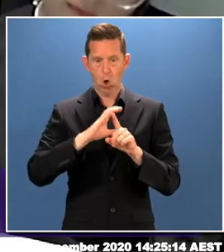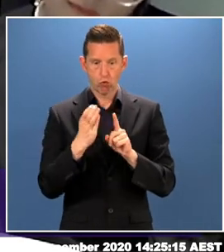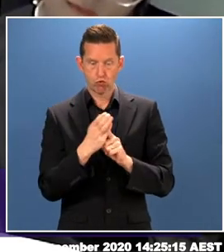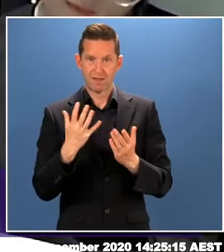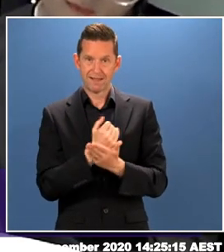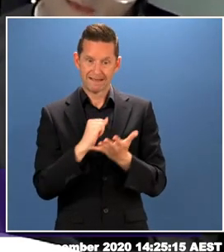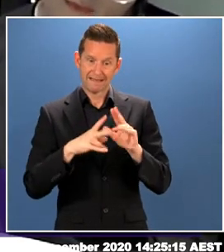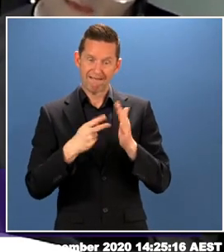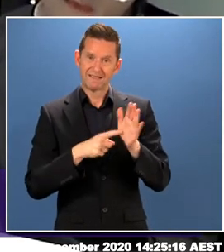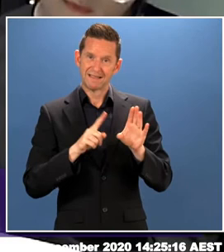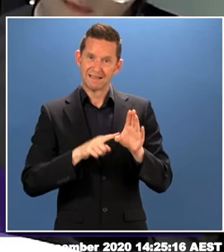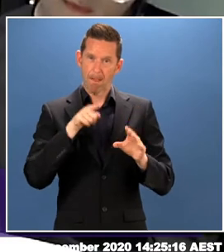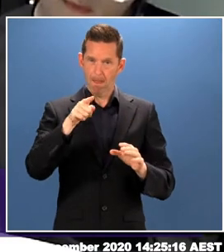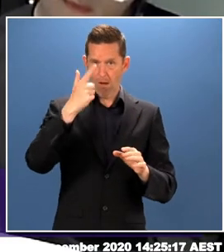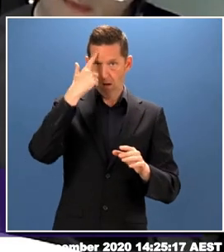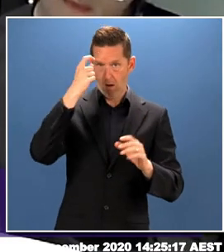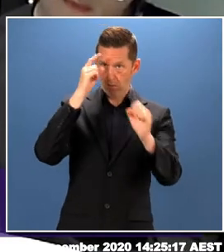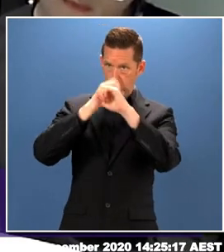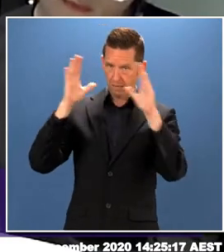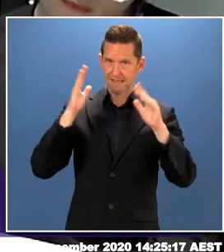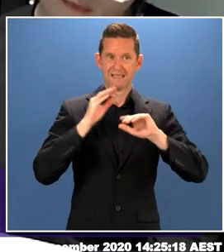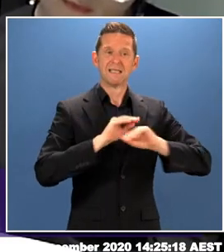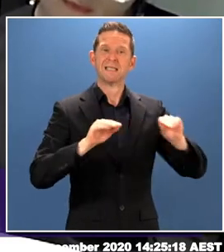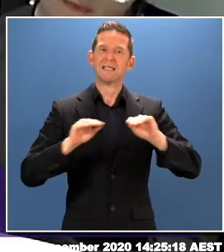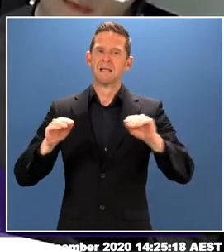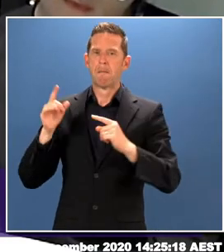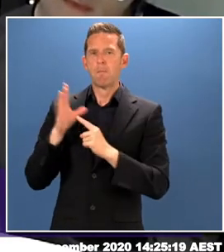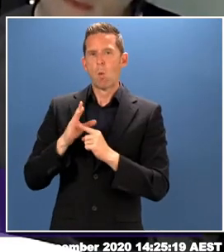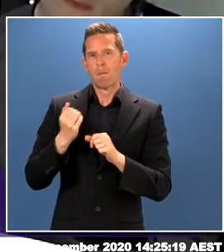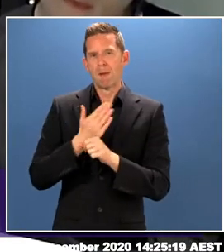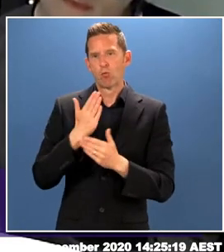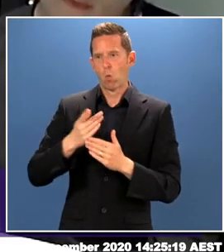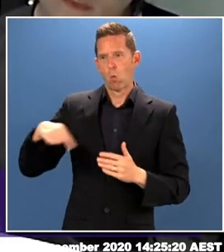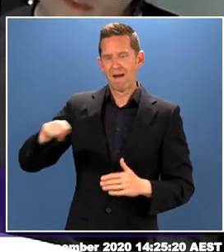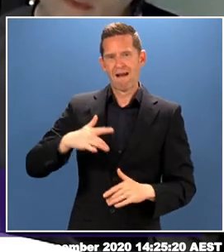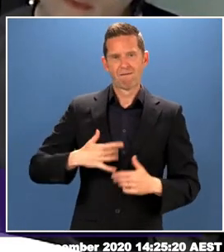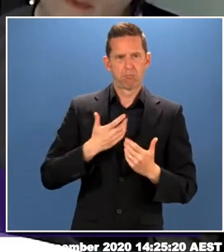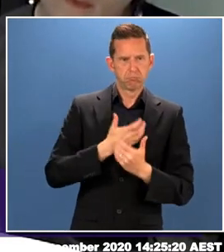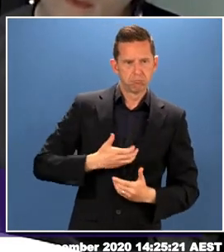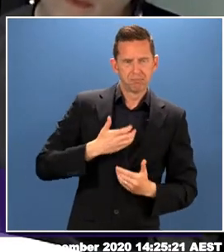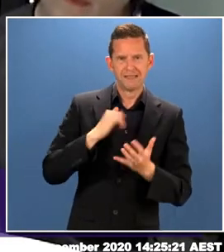really important so that people feel safe and able to bring themselves to work.